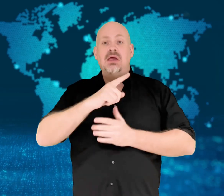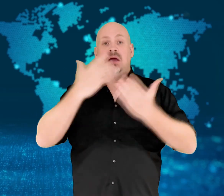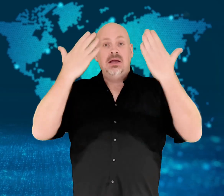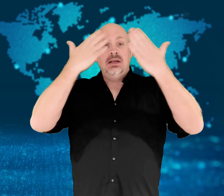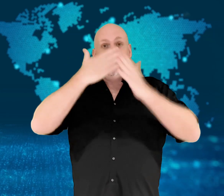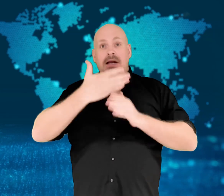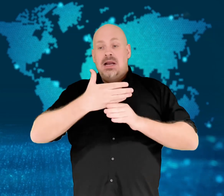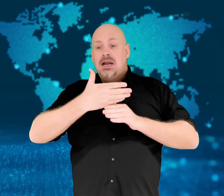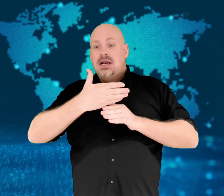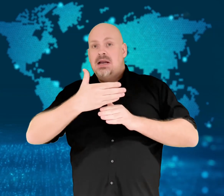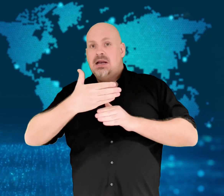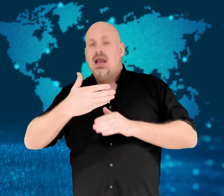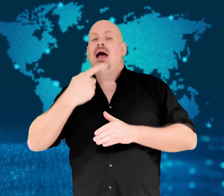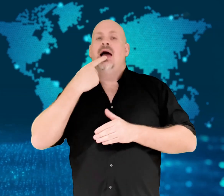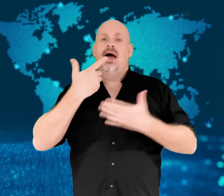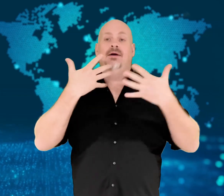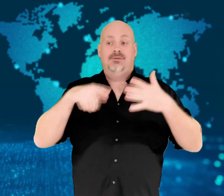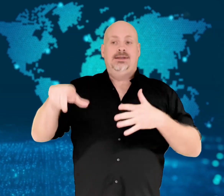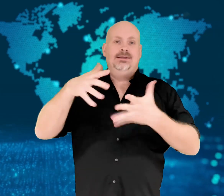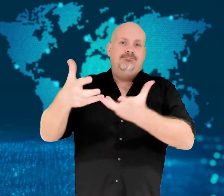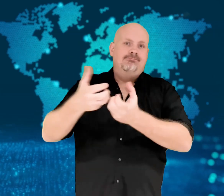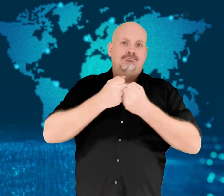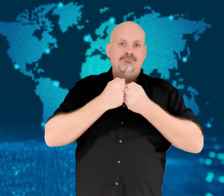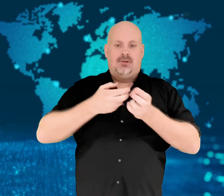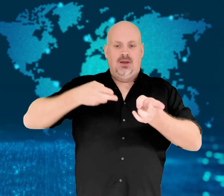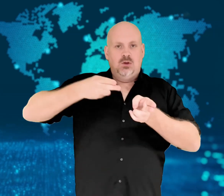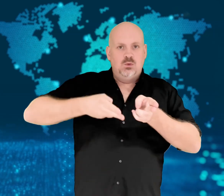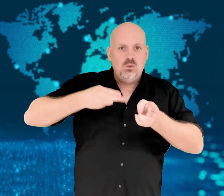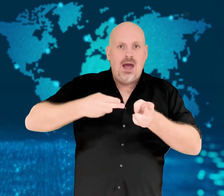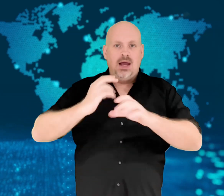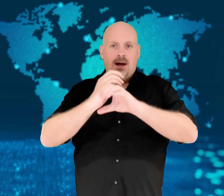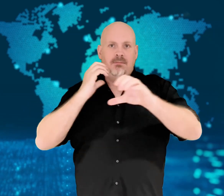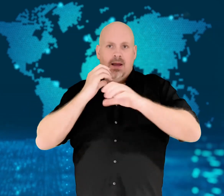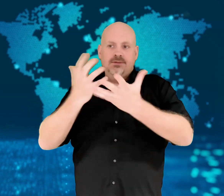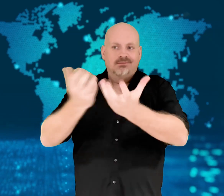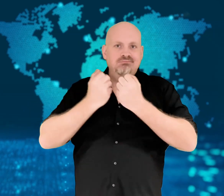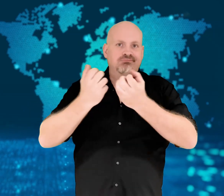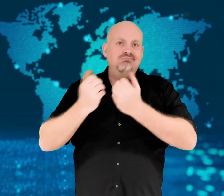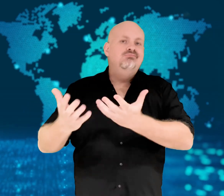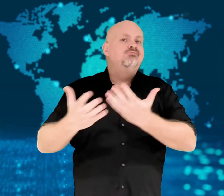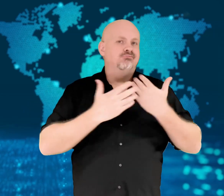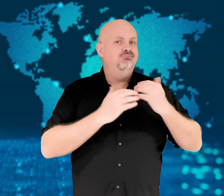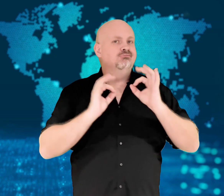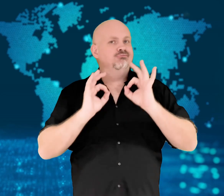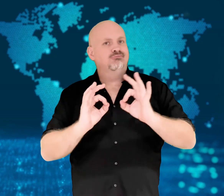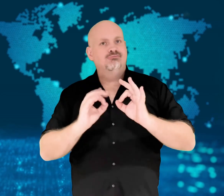to safety using both trains and buses.